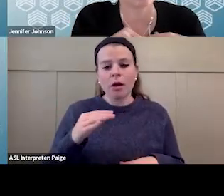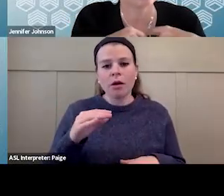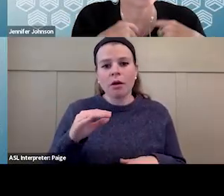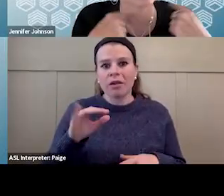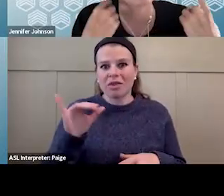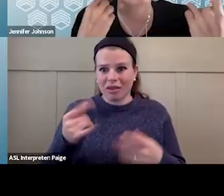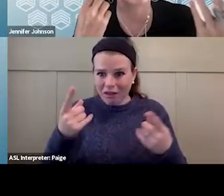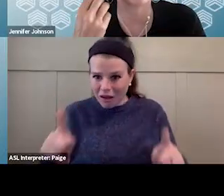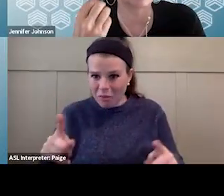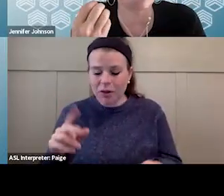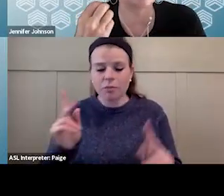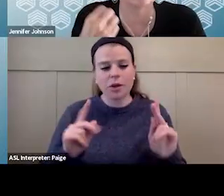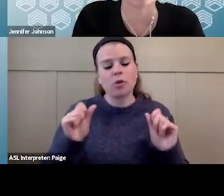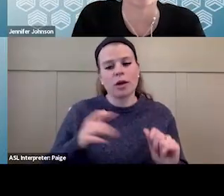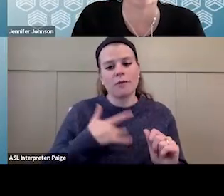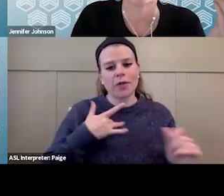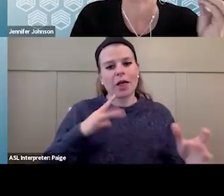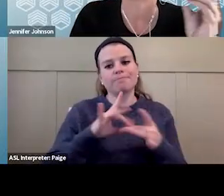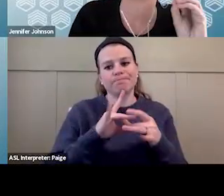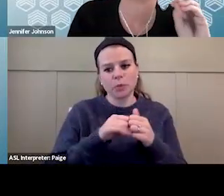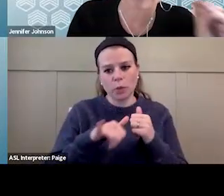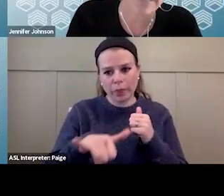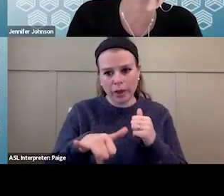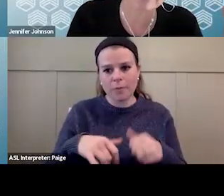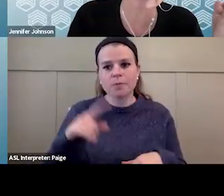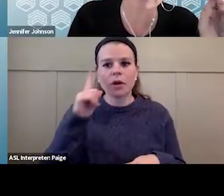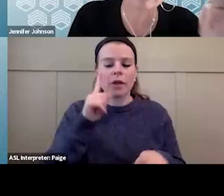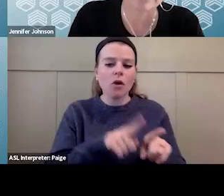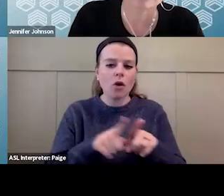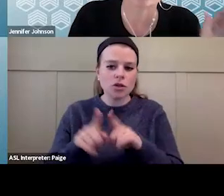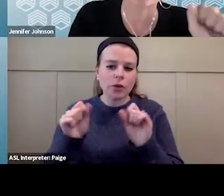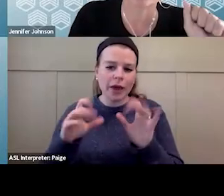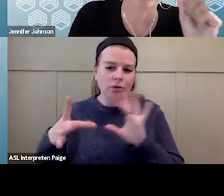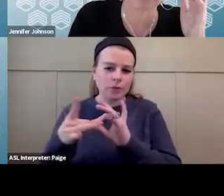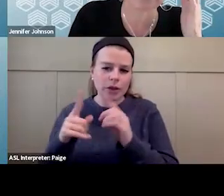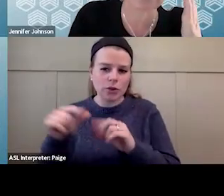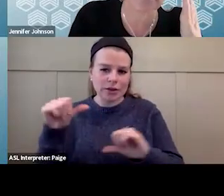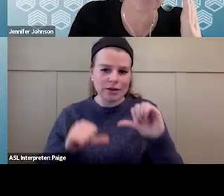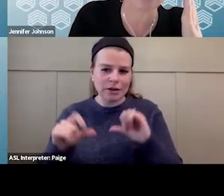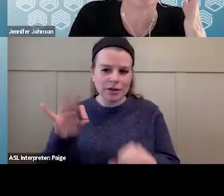I also think that people can relate to the science of it, which is, you know,